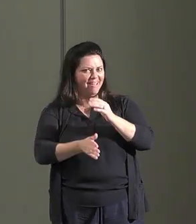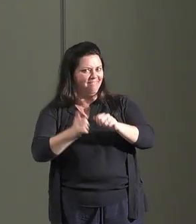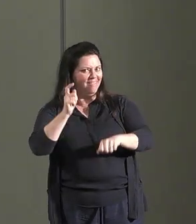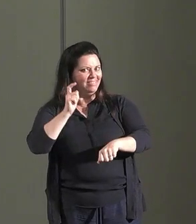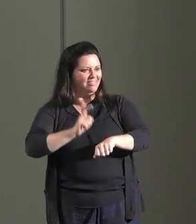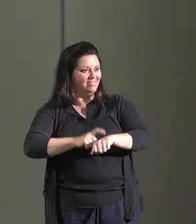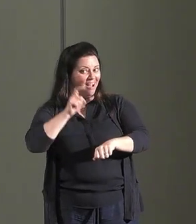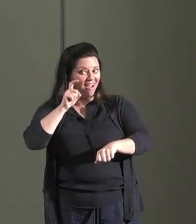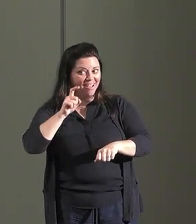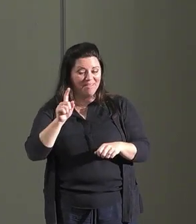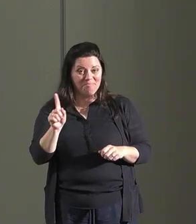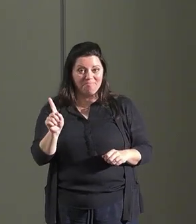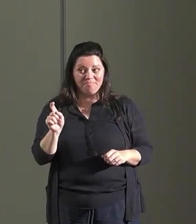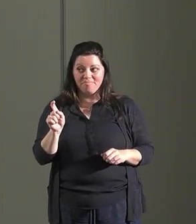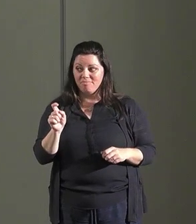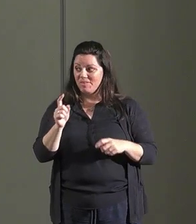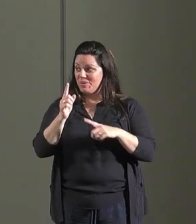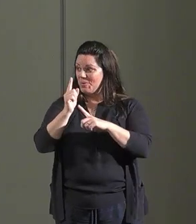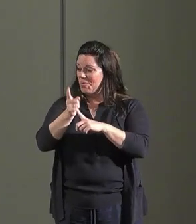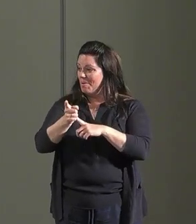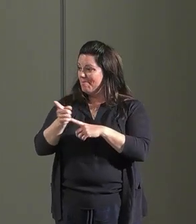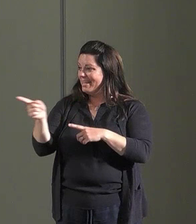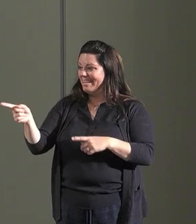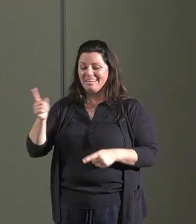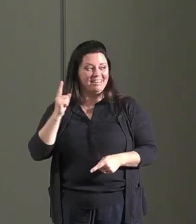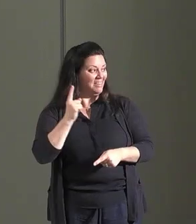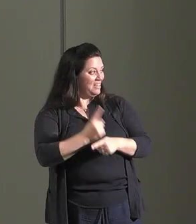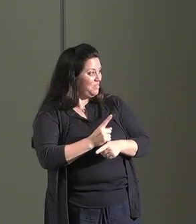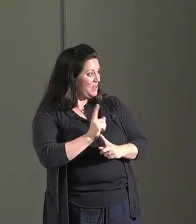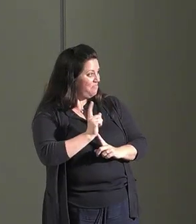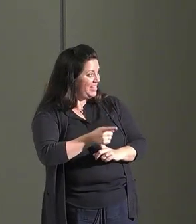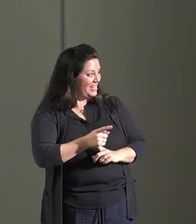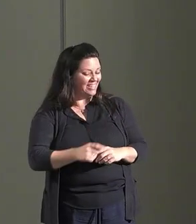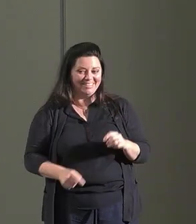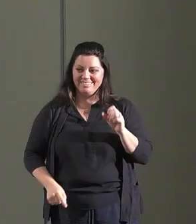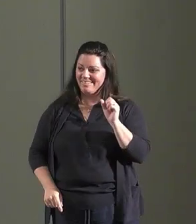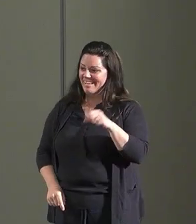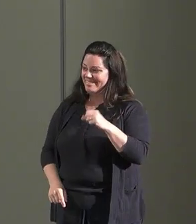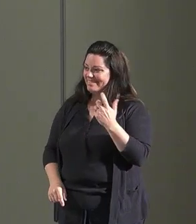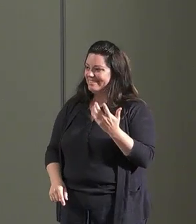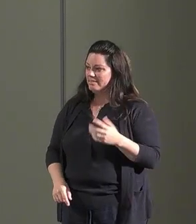One minute. >> JENNIFER: Yup. So one word. Or